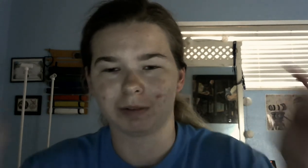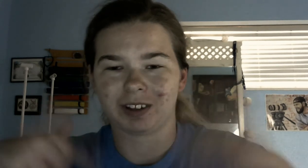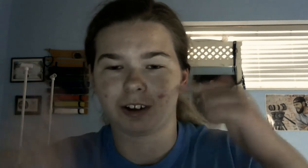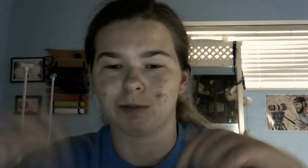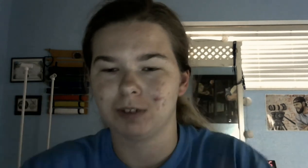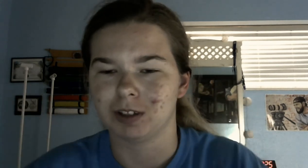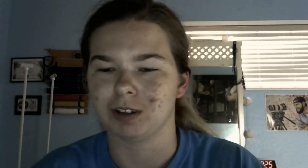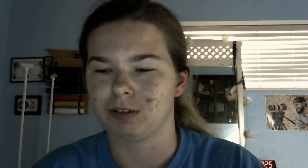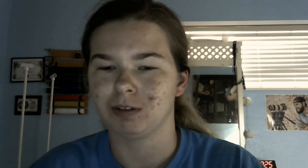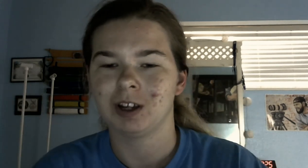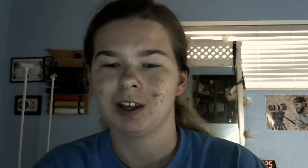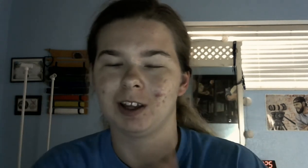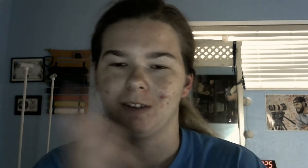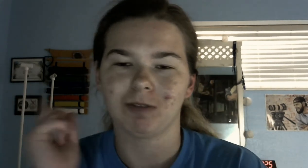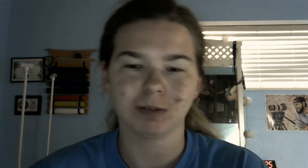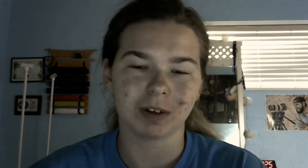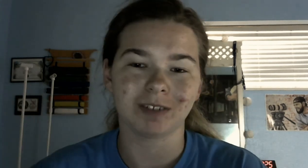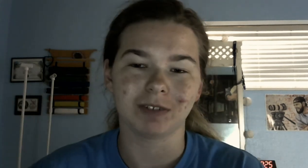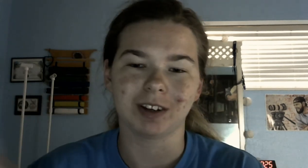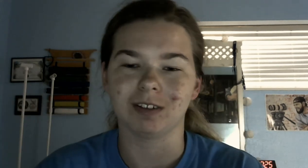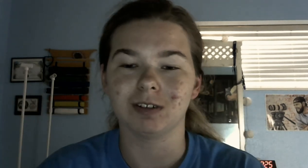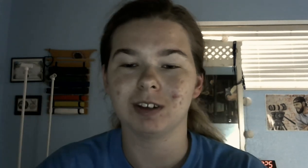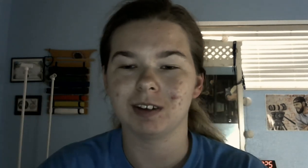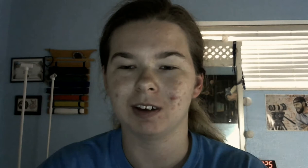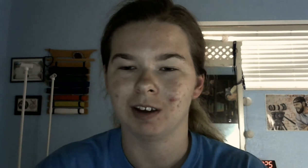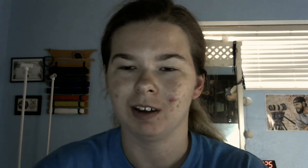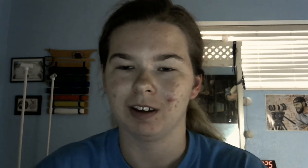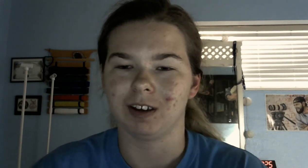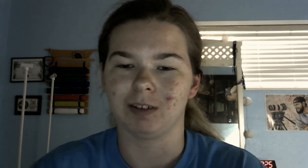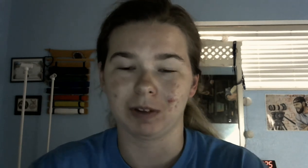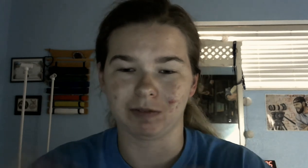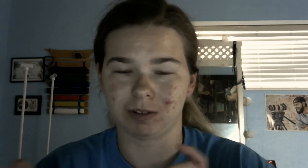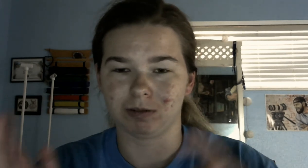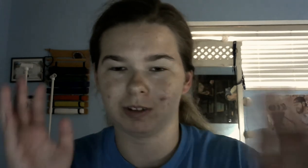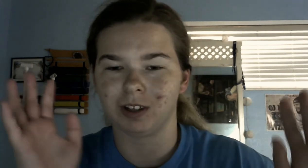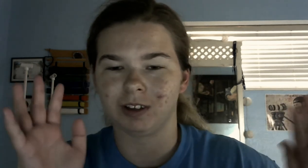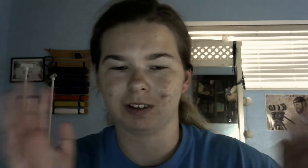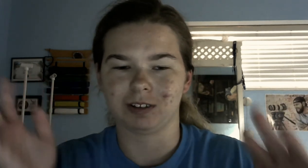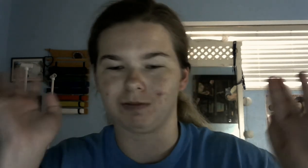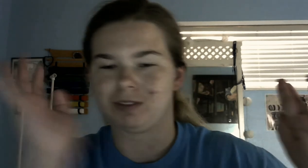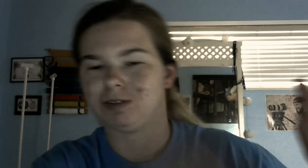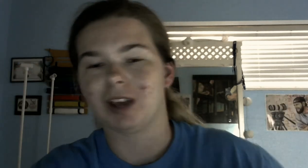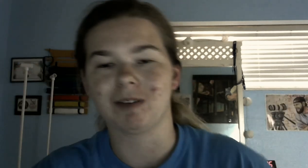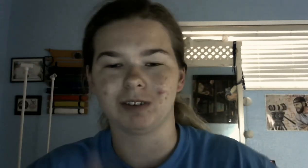comments below and watch some other videos um if you if you haven't watched